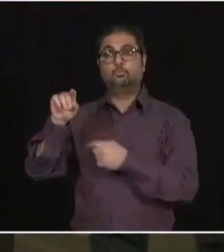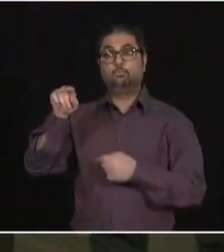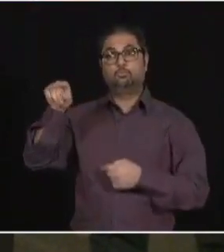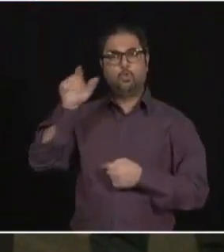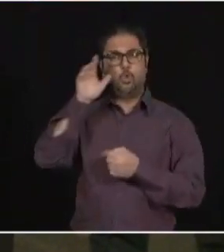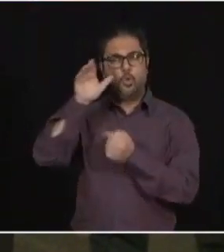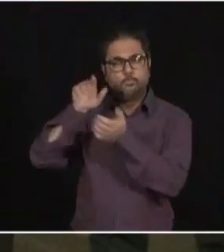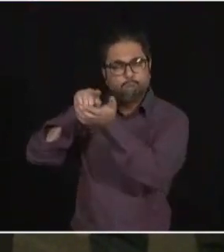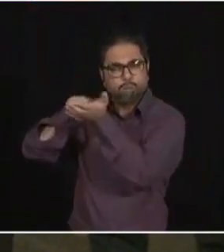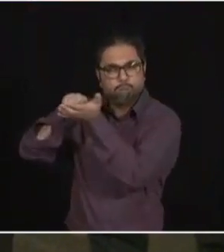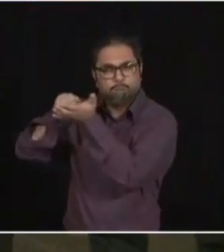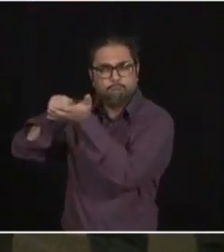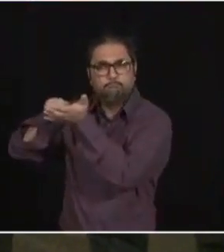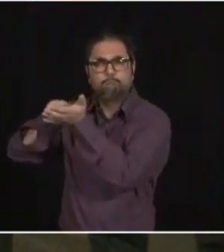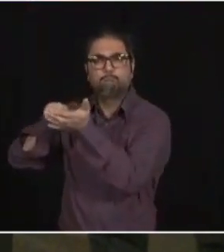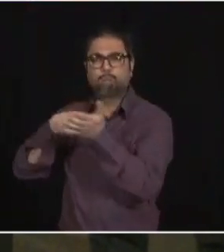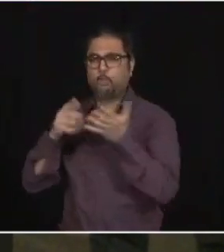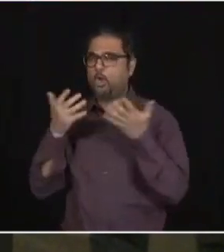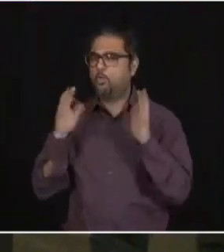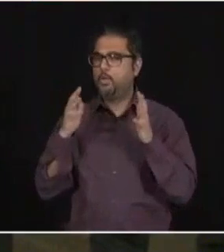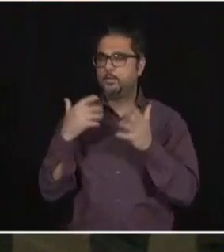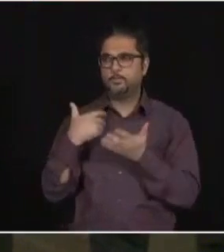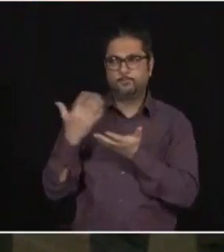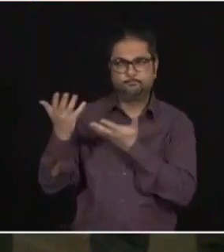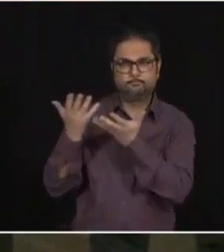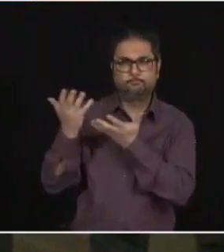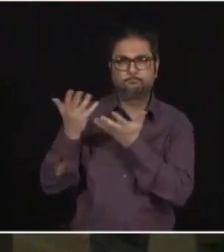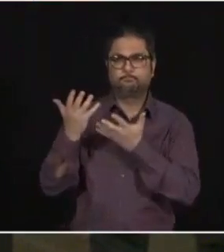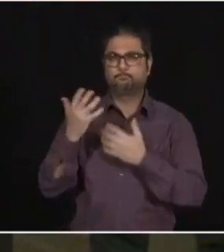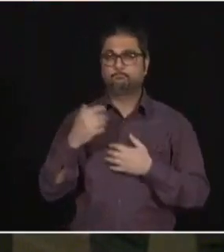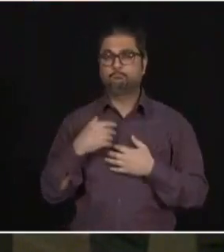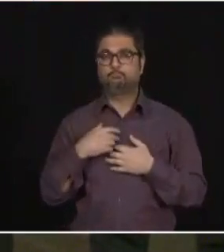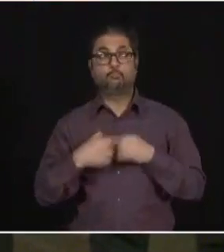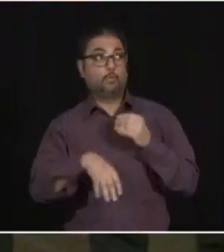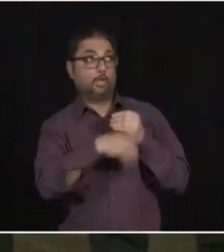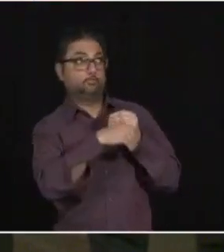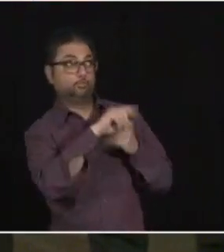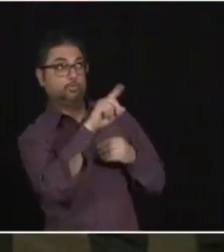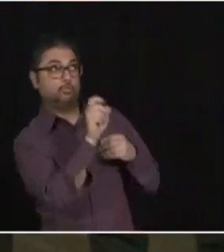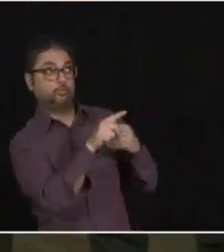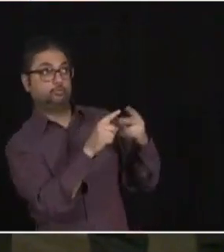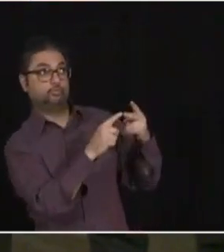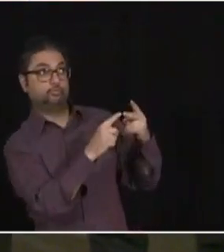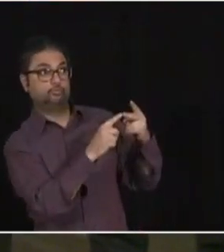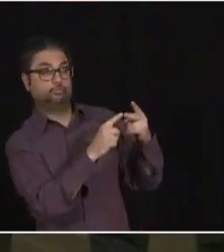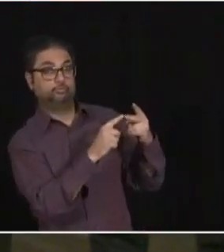on it, I promise you. Follow-up. Across Ontario for Indigenous people, sacred